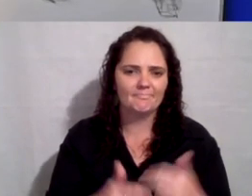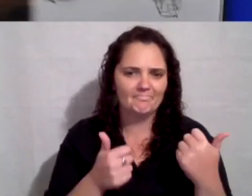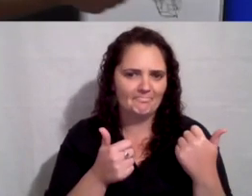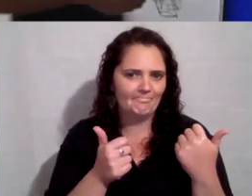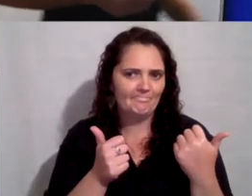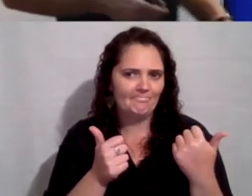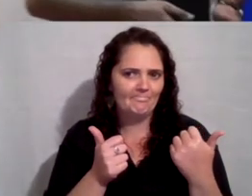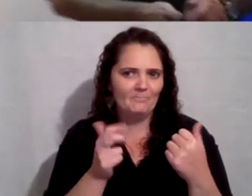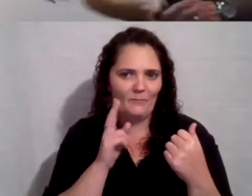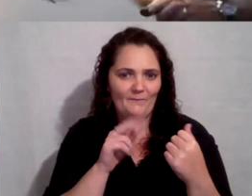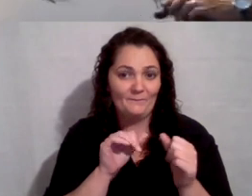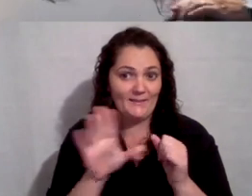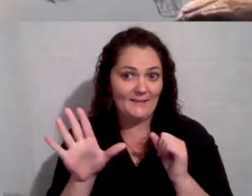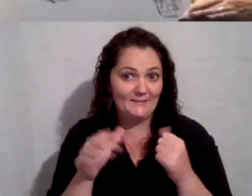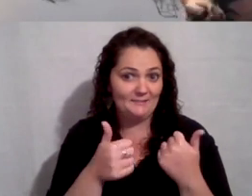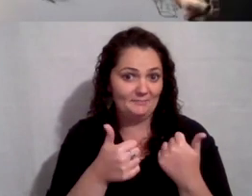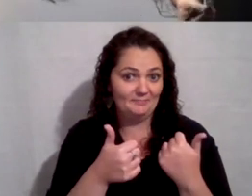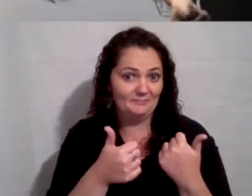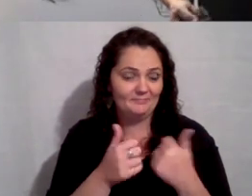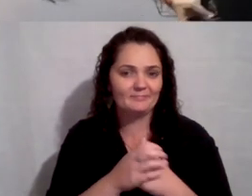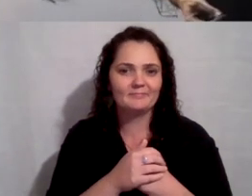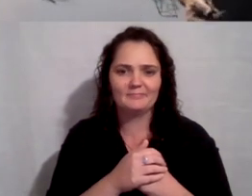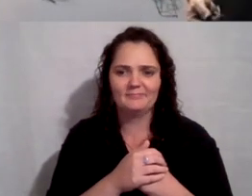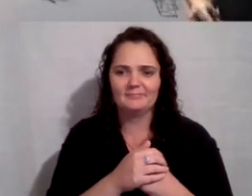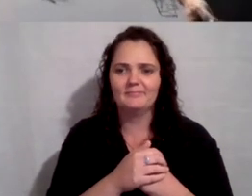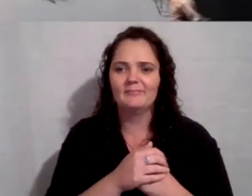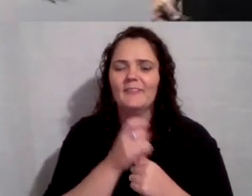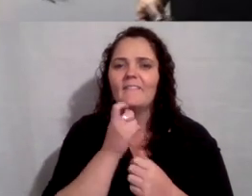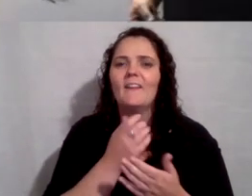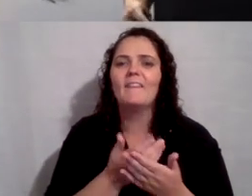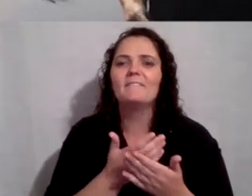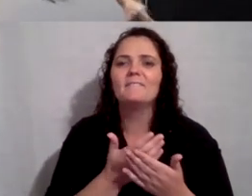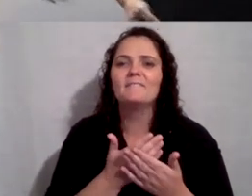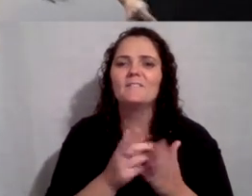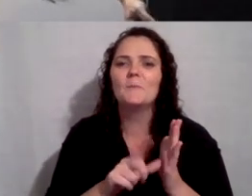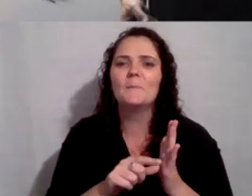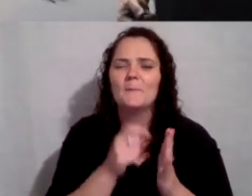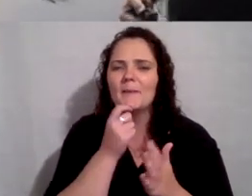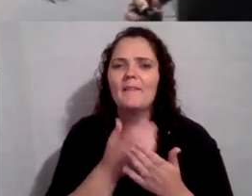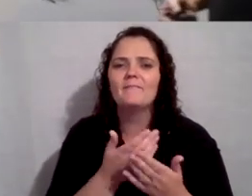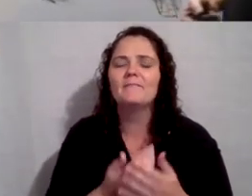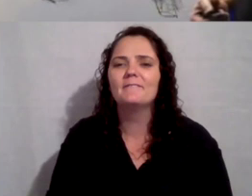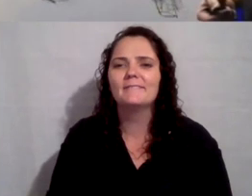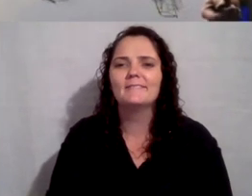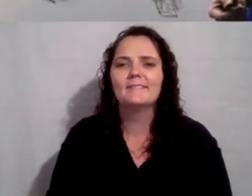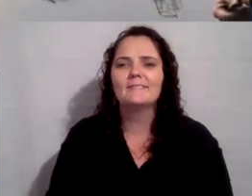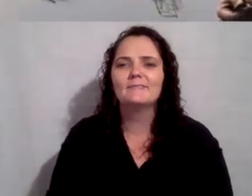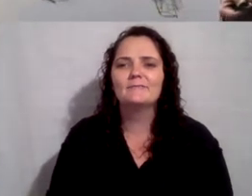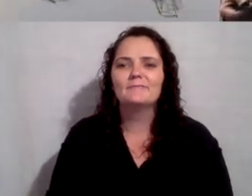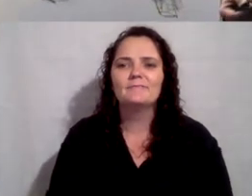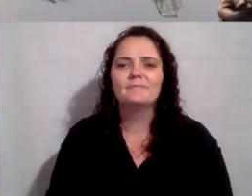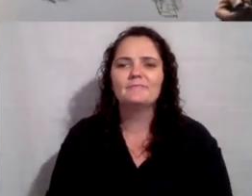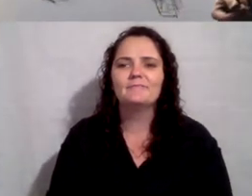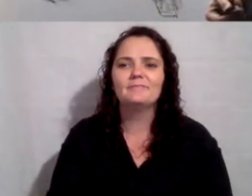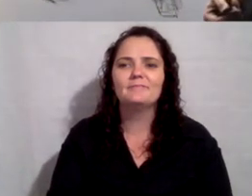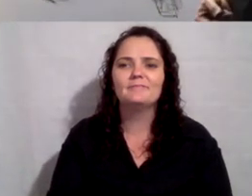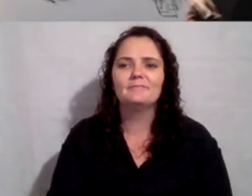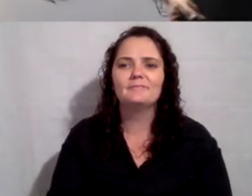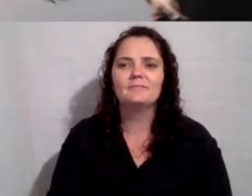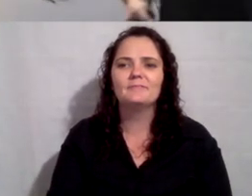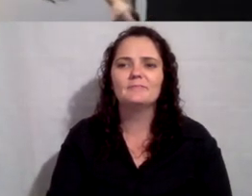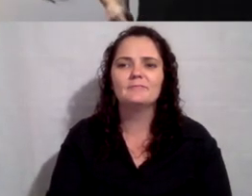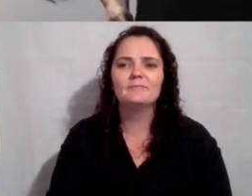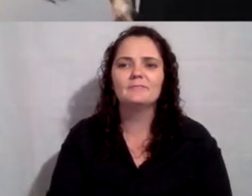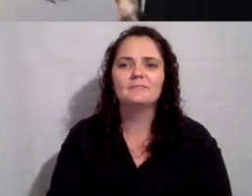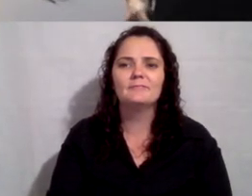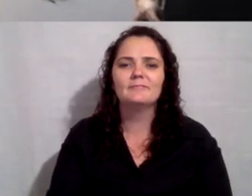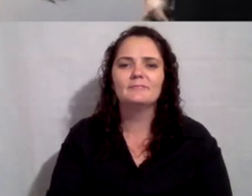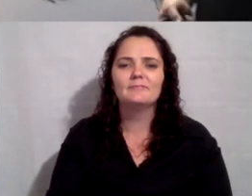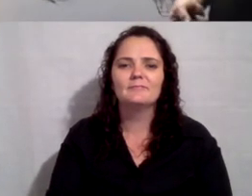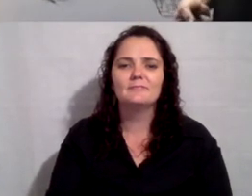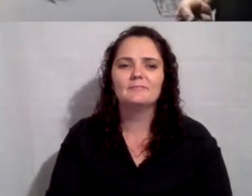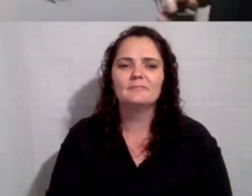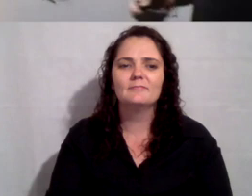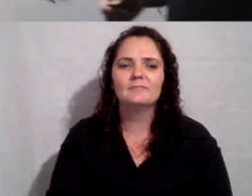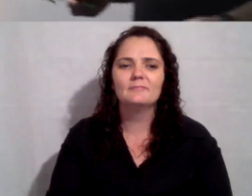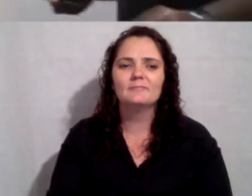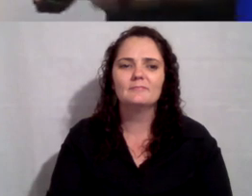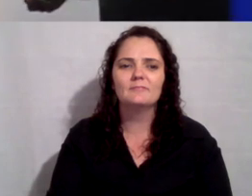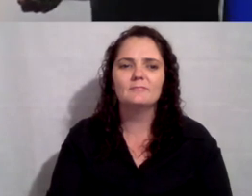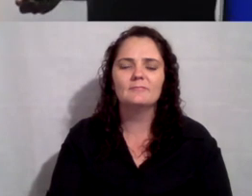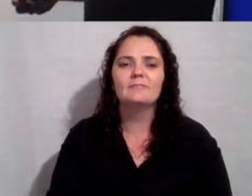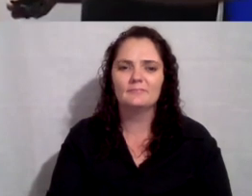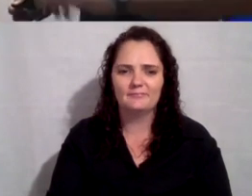well done another few seconds